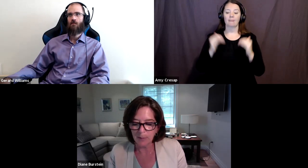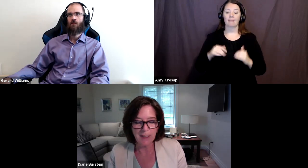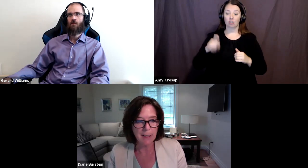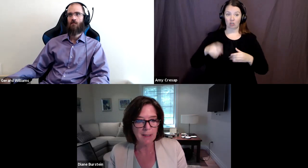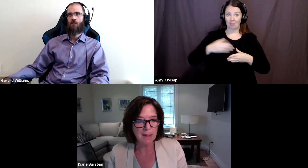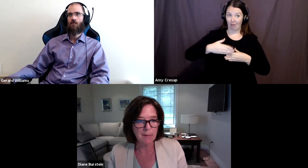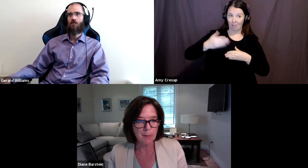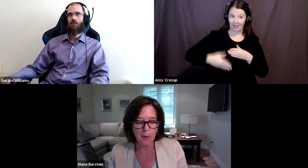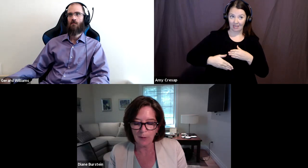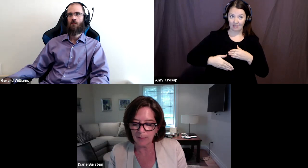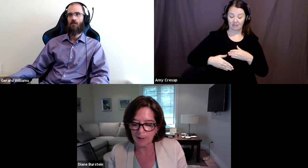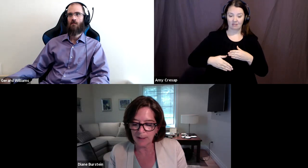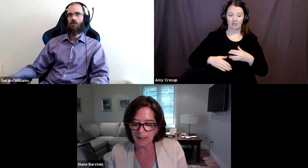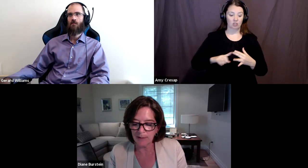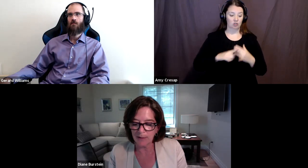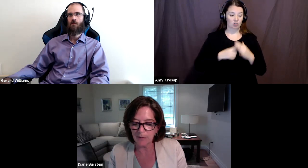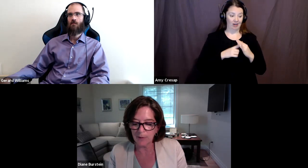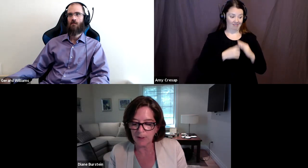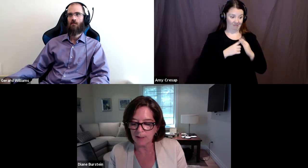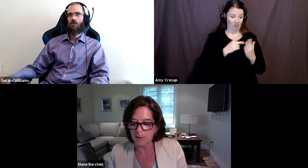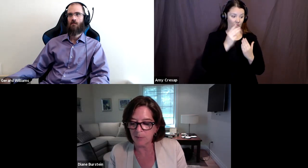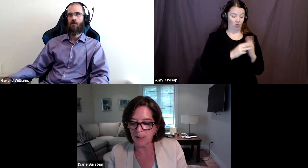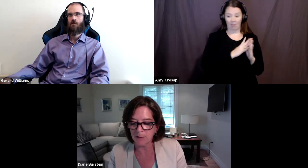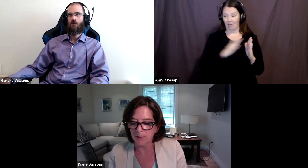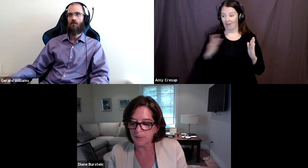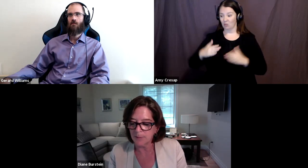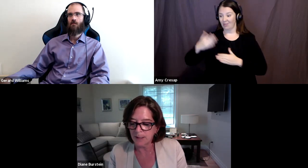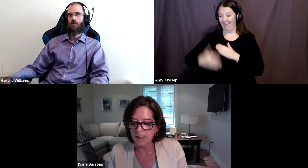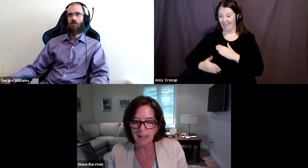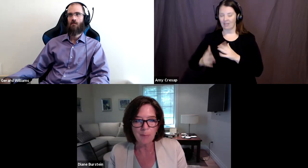beginning of the program to the end, the fullest extent possible.